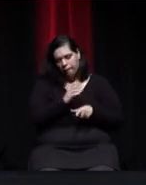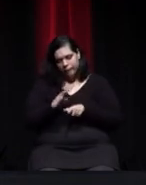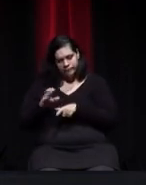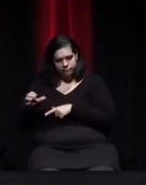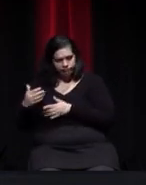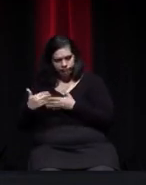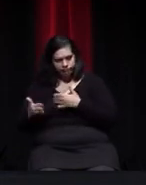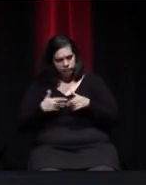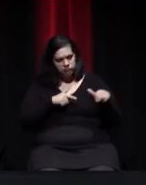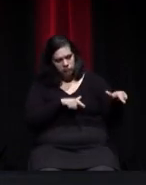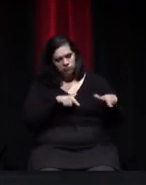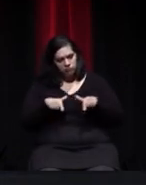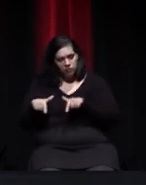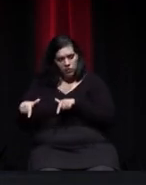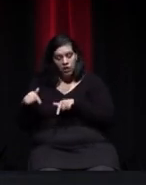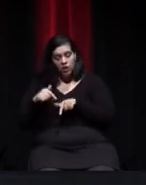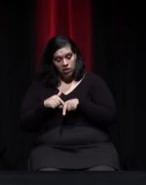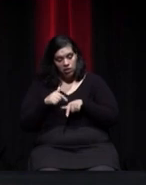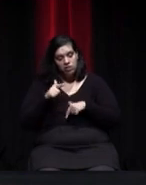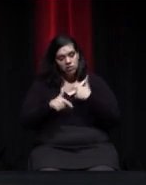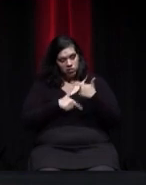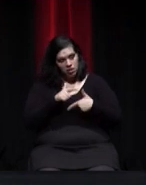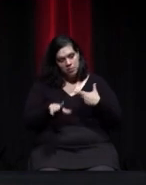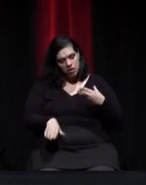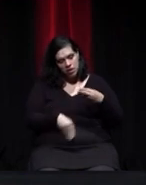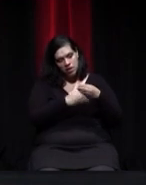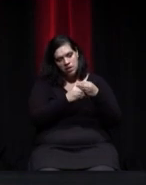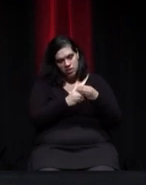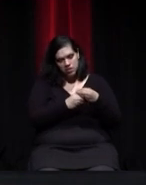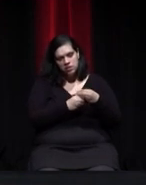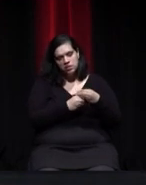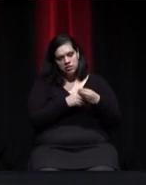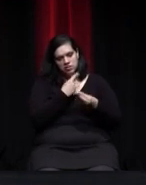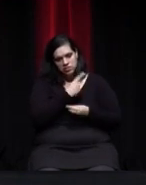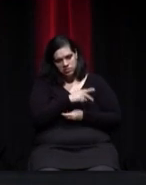which does something, which aggregates some value to what they're doing and saying.